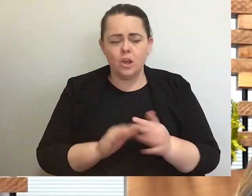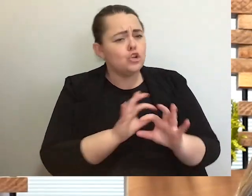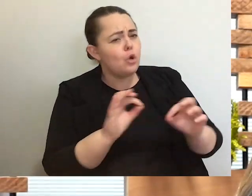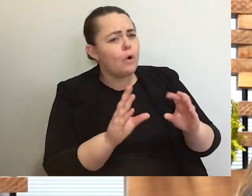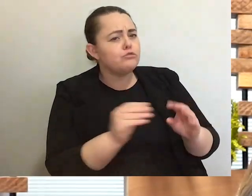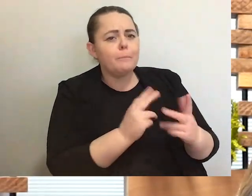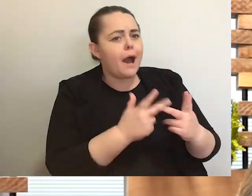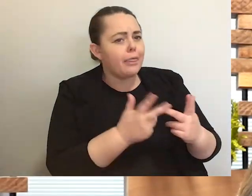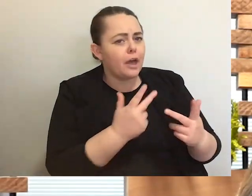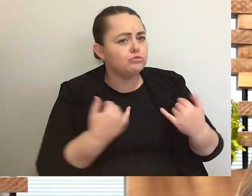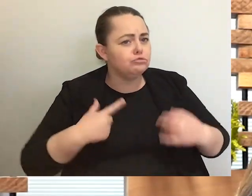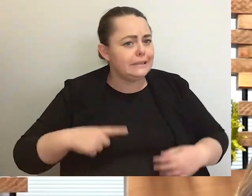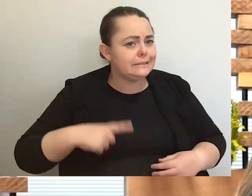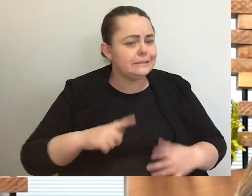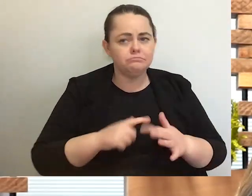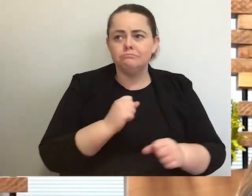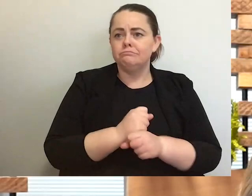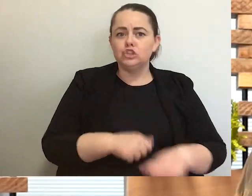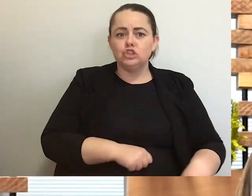or by contraception, or by something else.